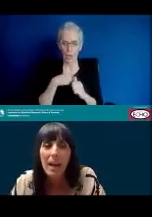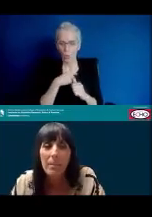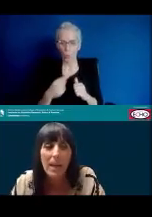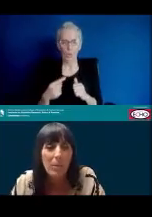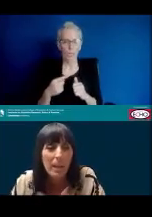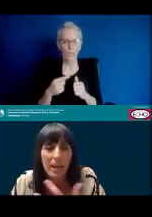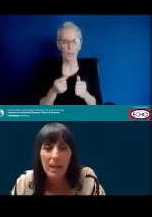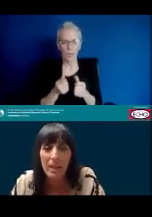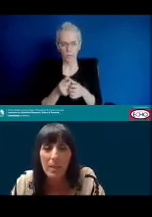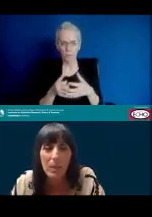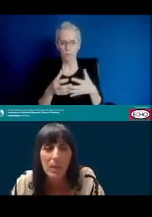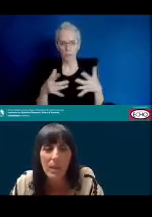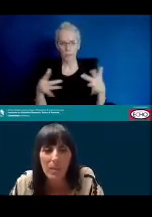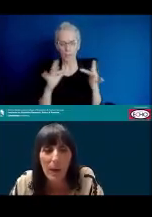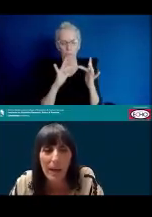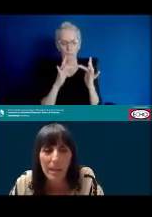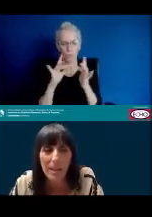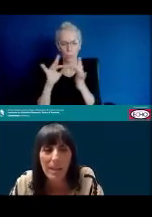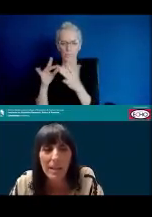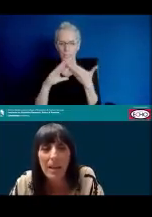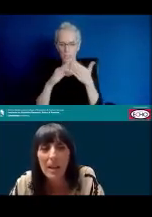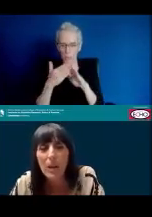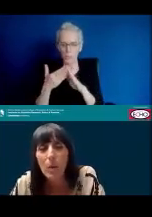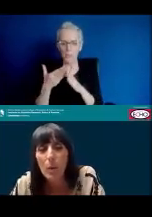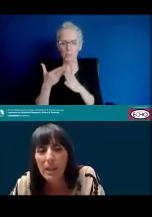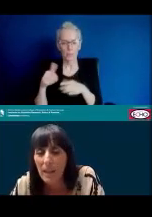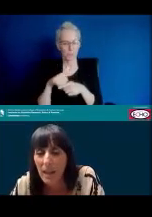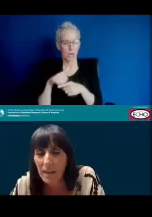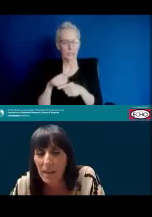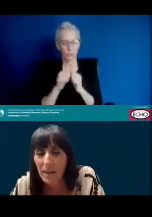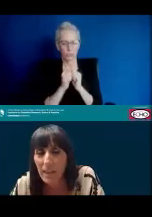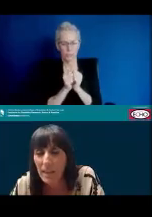networking and community of practice. We love having